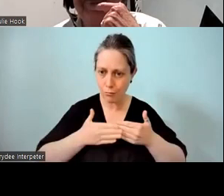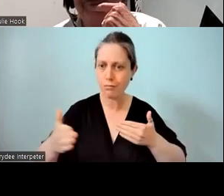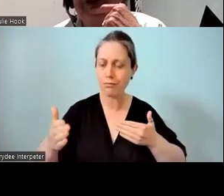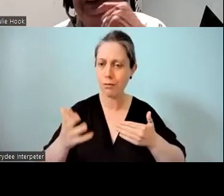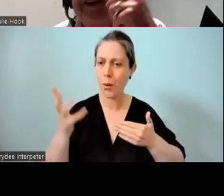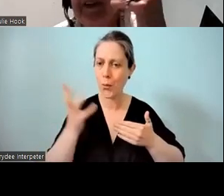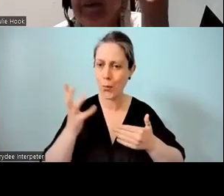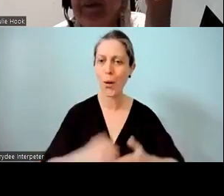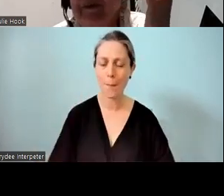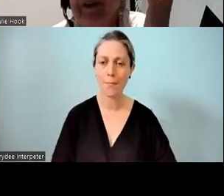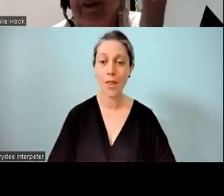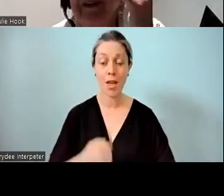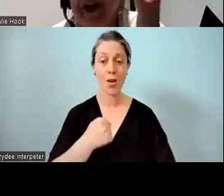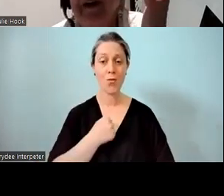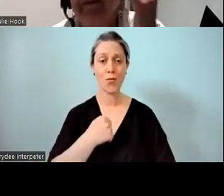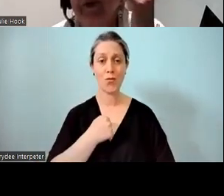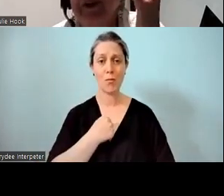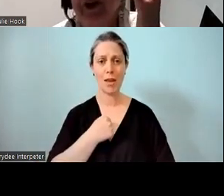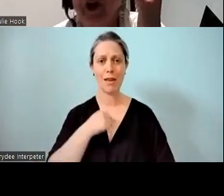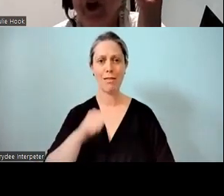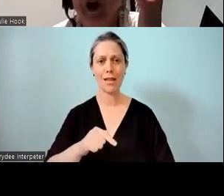But for me, this is a probably the starting point